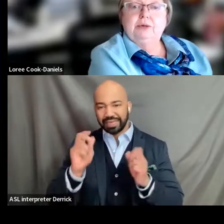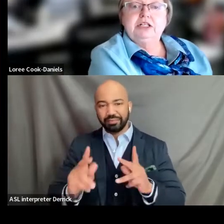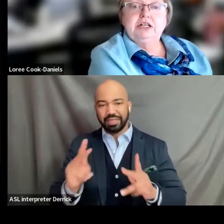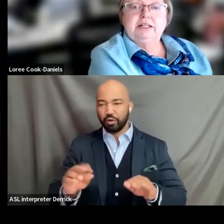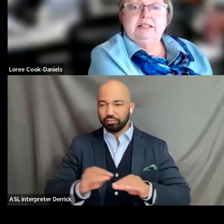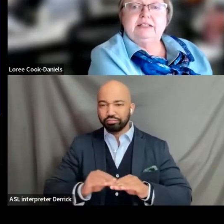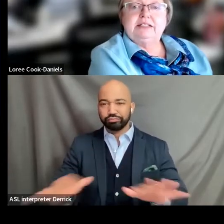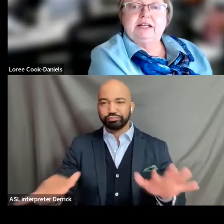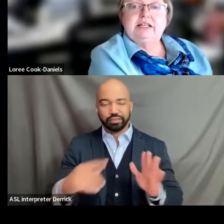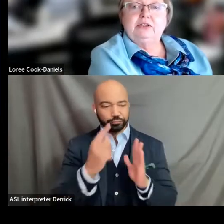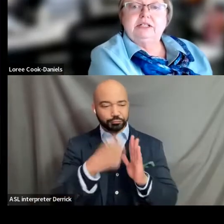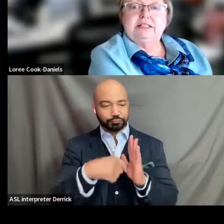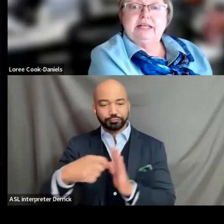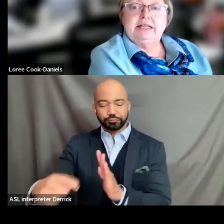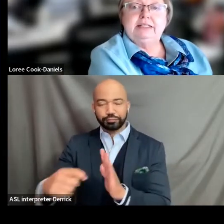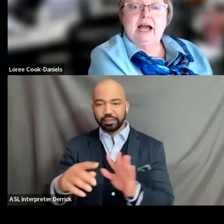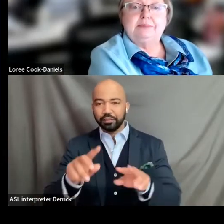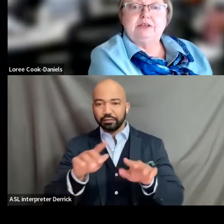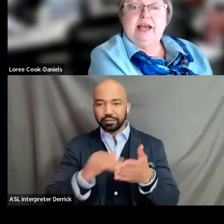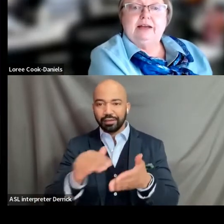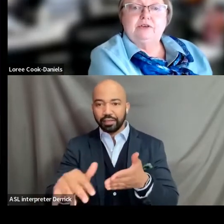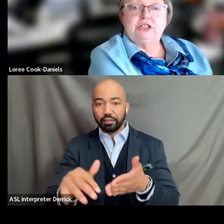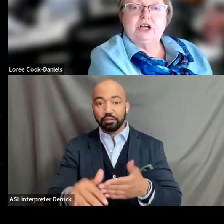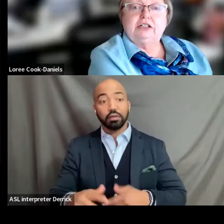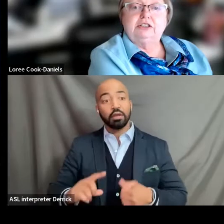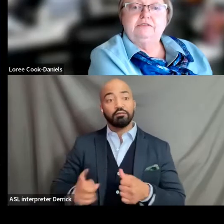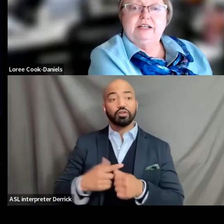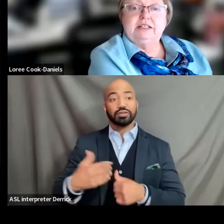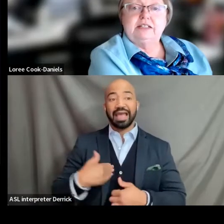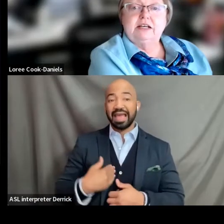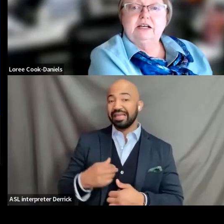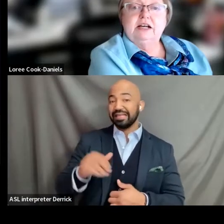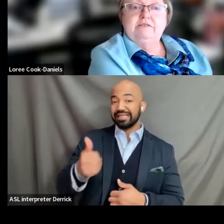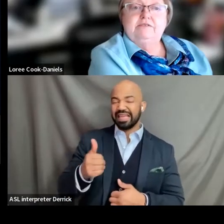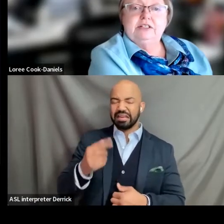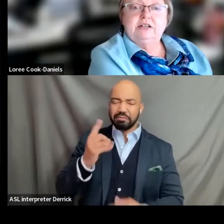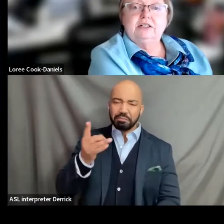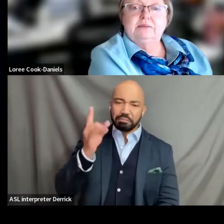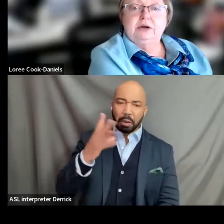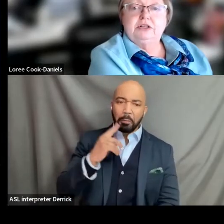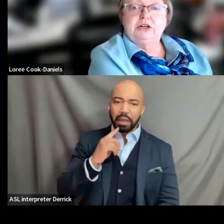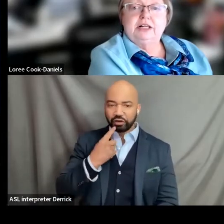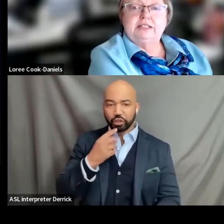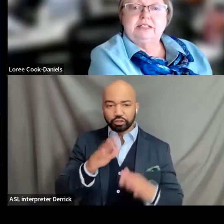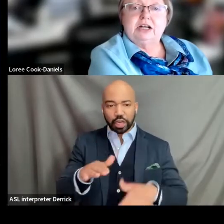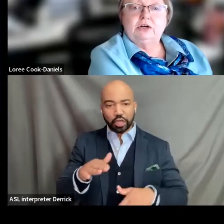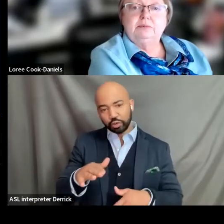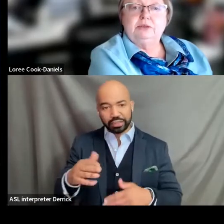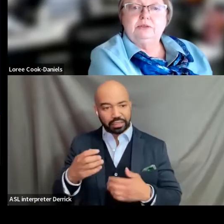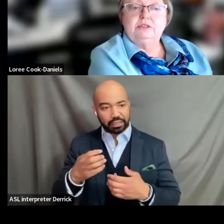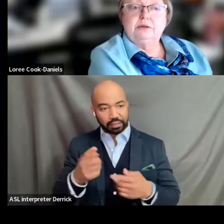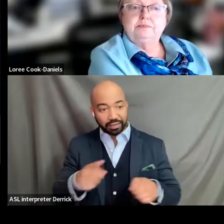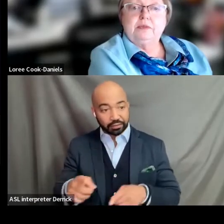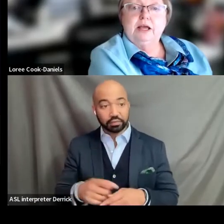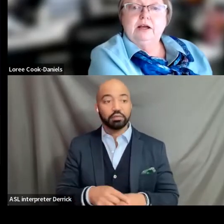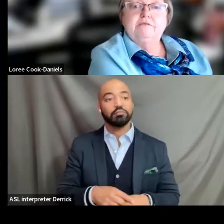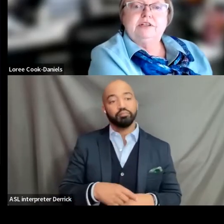Originally the study looked at 10 types of adverse childhood events. Physical, emotion and sexual abuse.